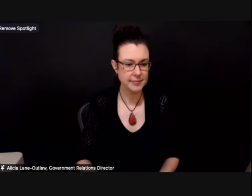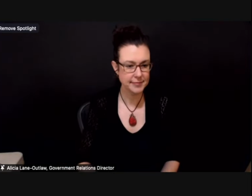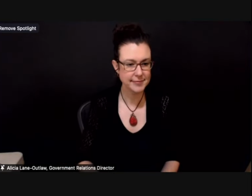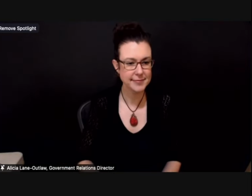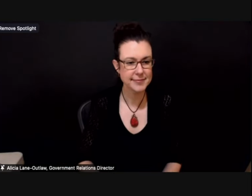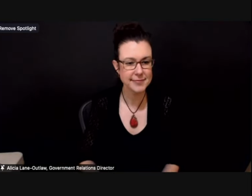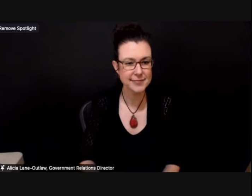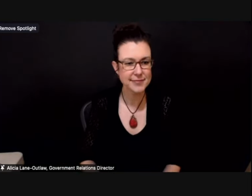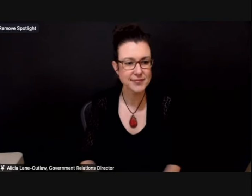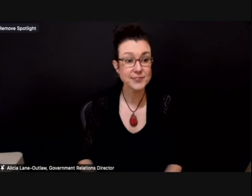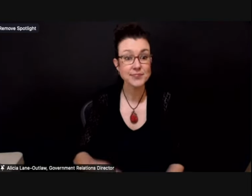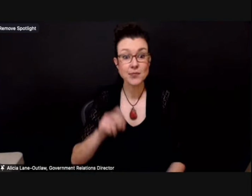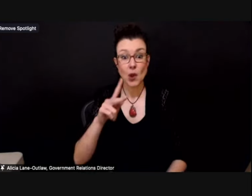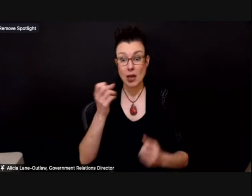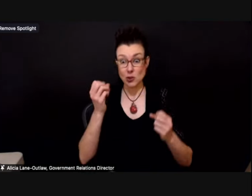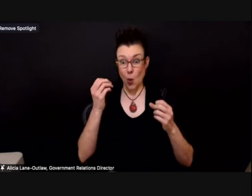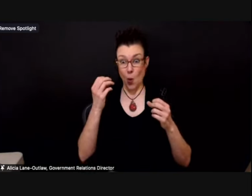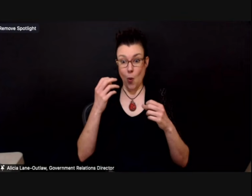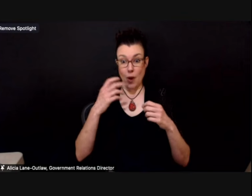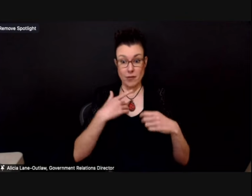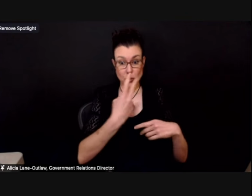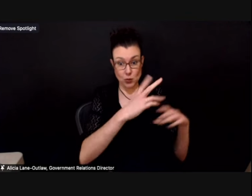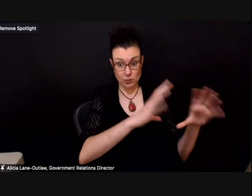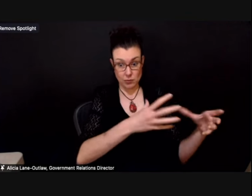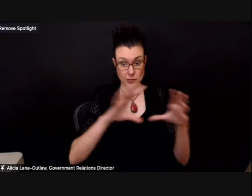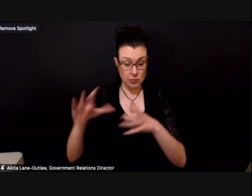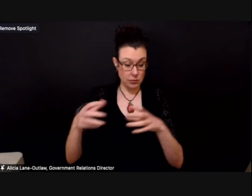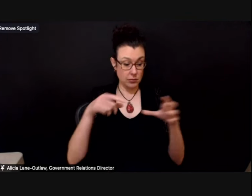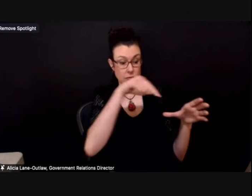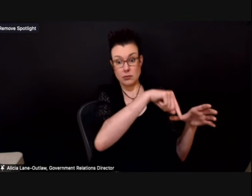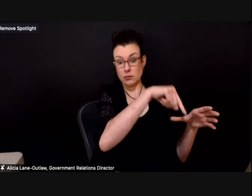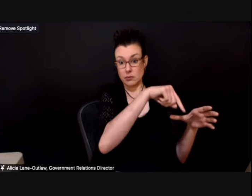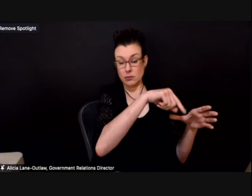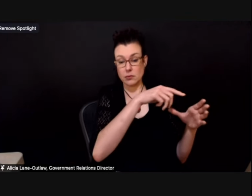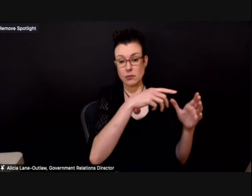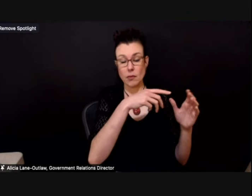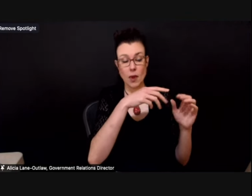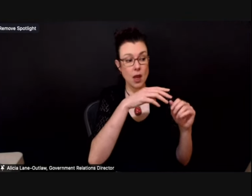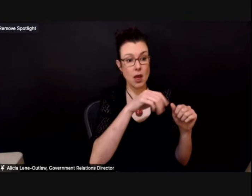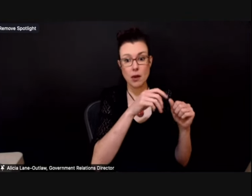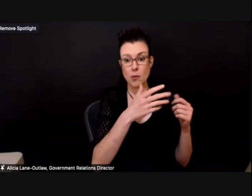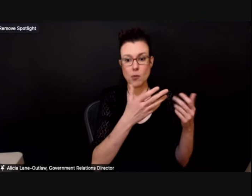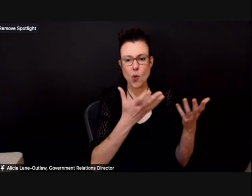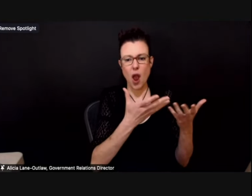Okay. I am covering two list of possible legislative activities. First, the Commission may continue